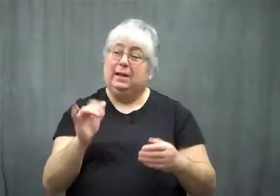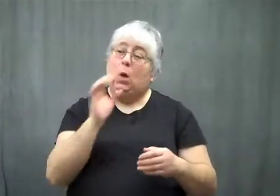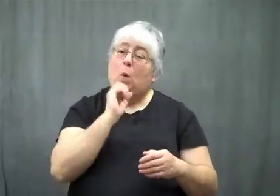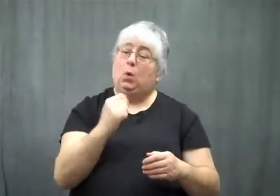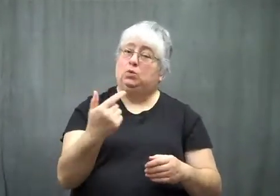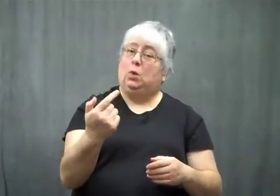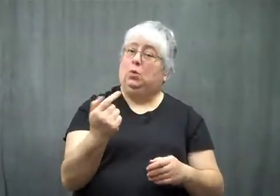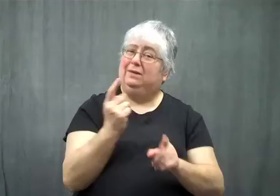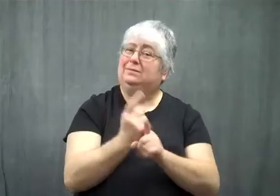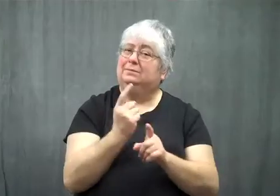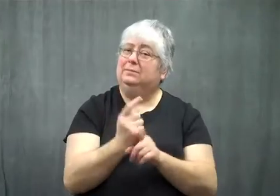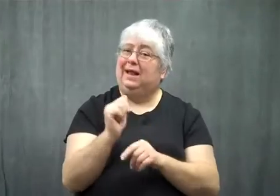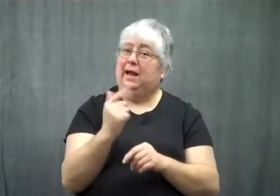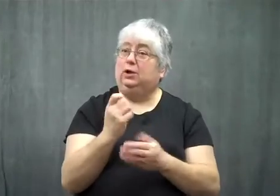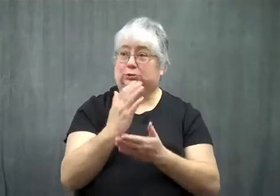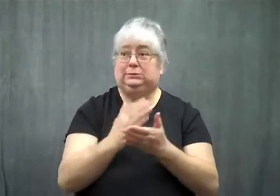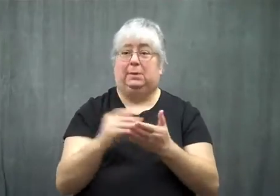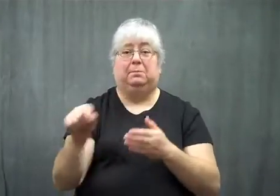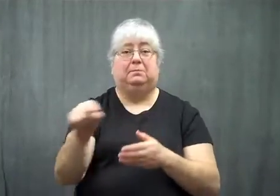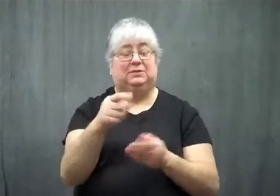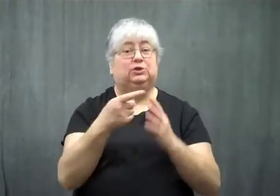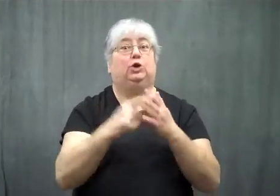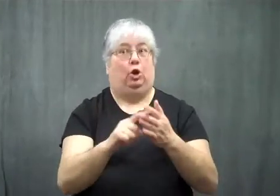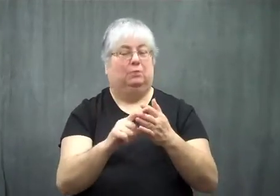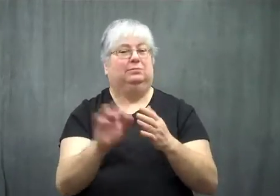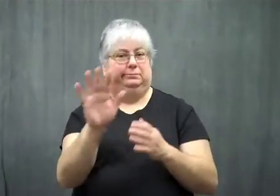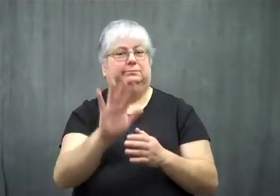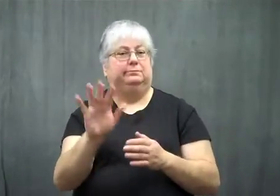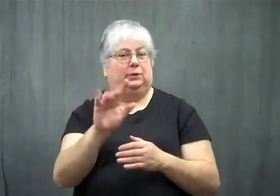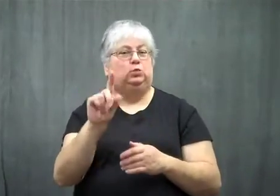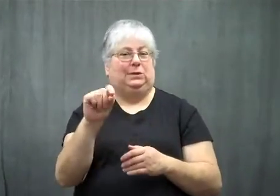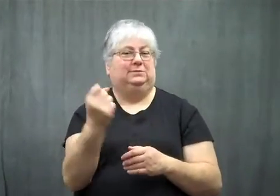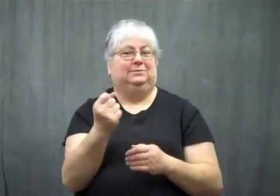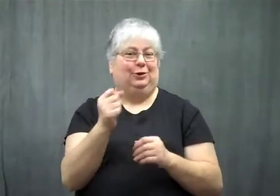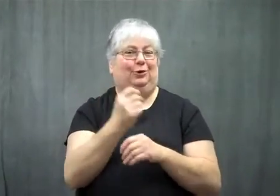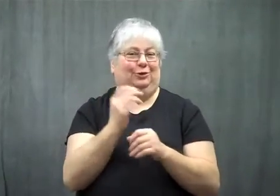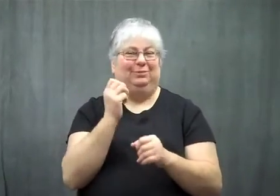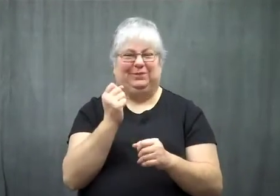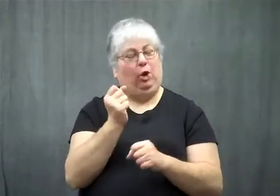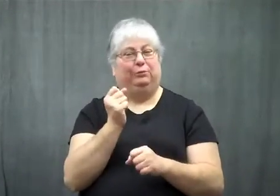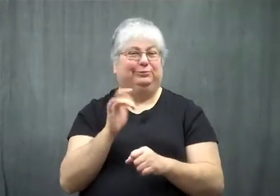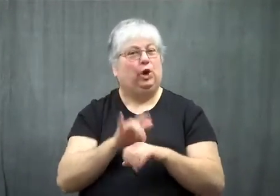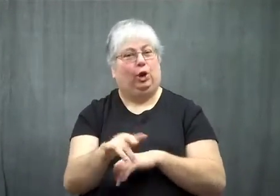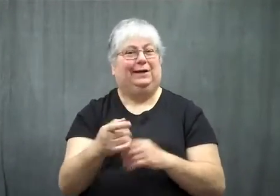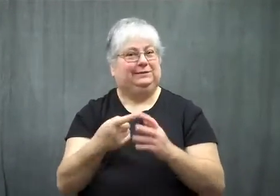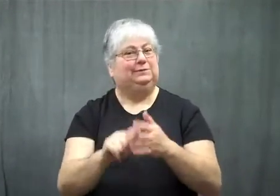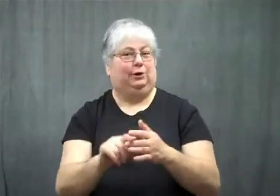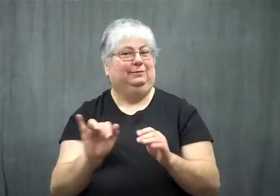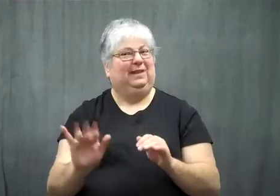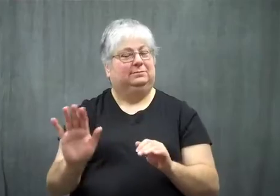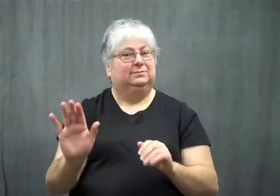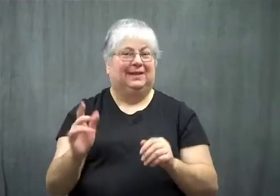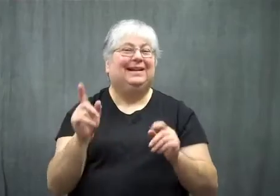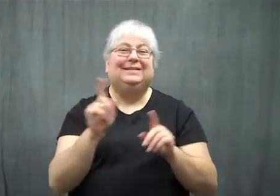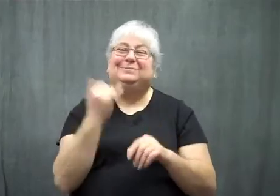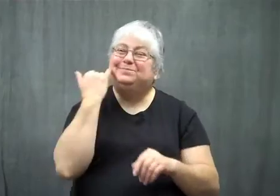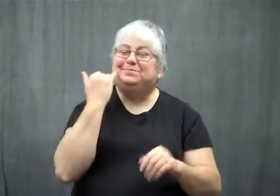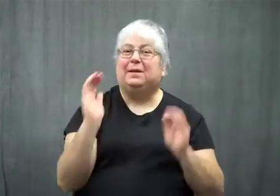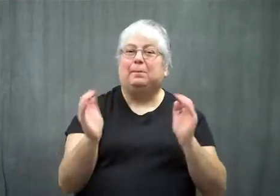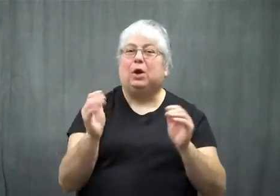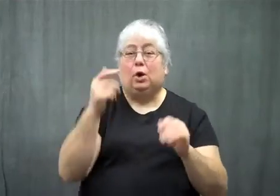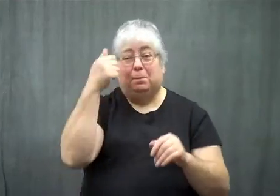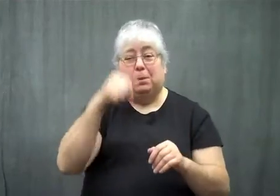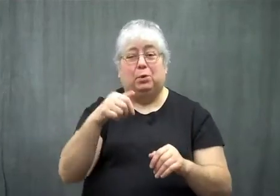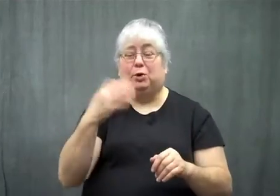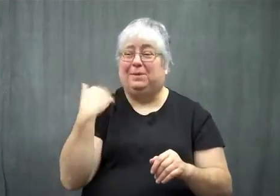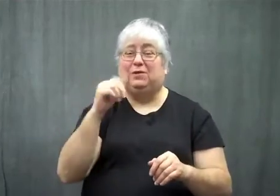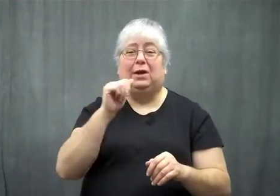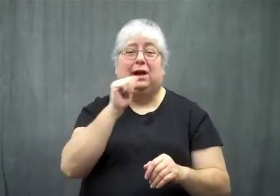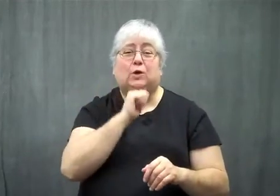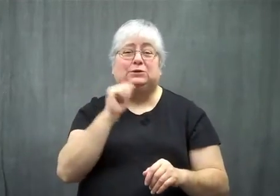He's 21, which is about the age some develop mental problems.